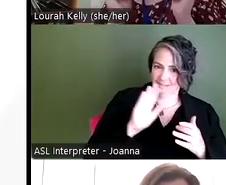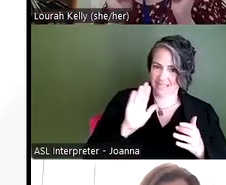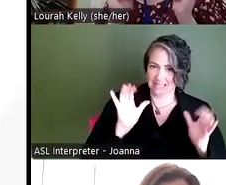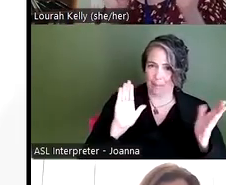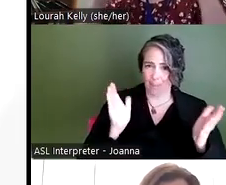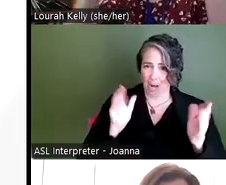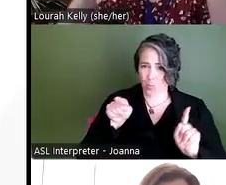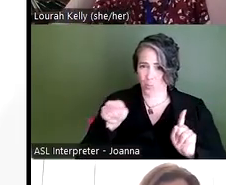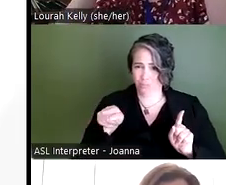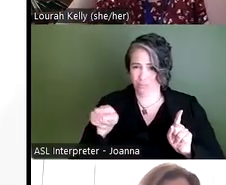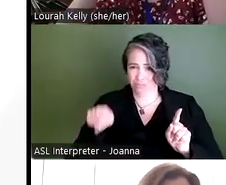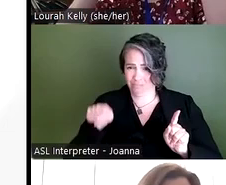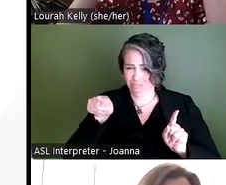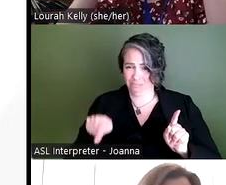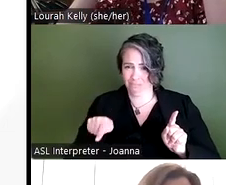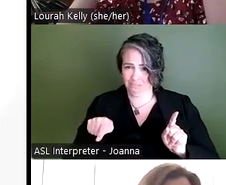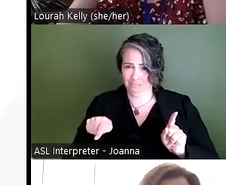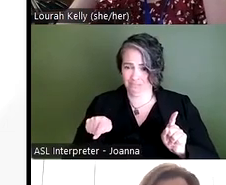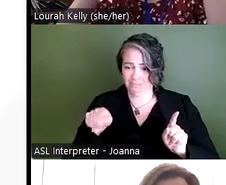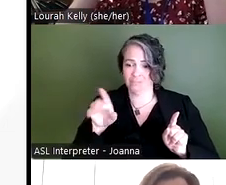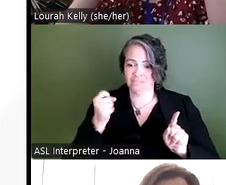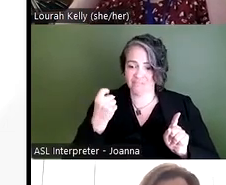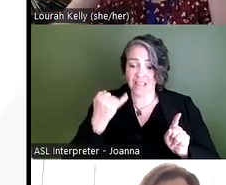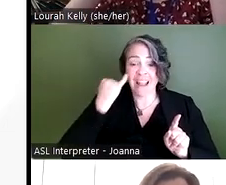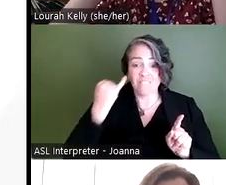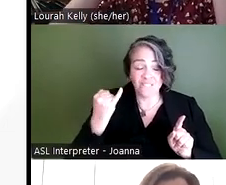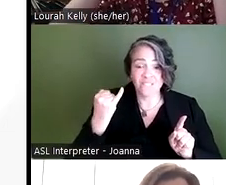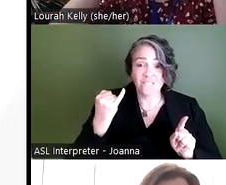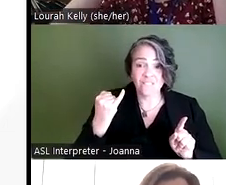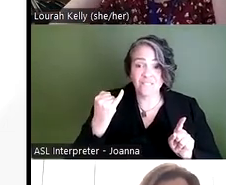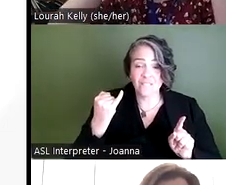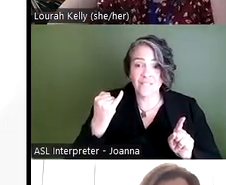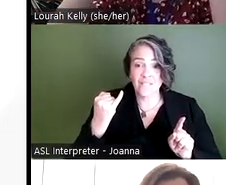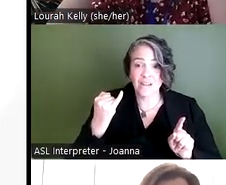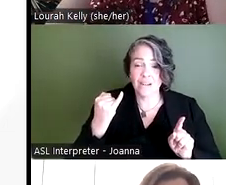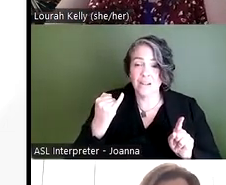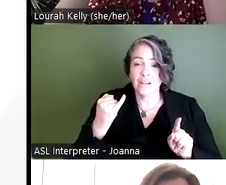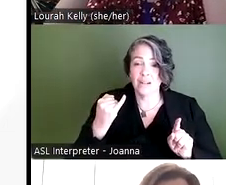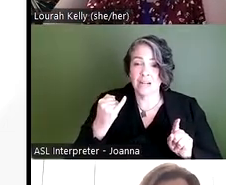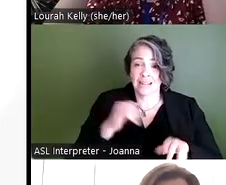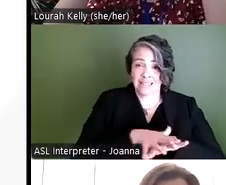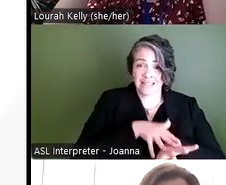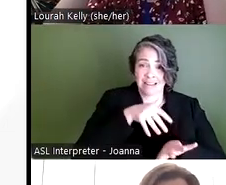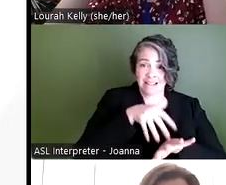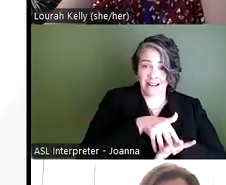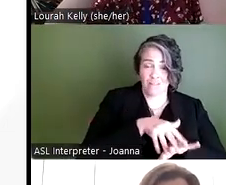says are if you are native and lesbian, gay or bisexual or white, lesbian, gay or bisexual,